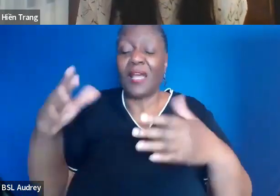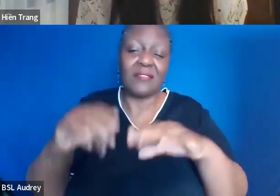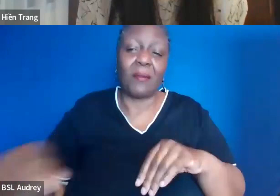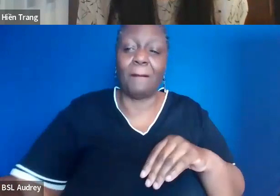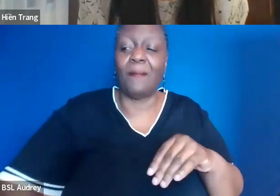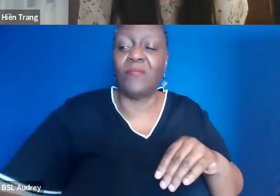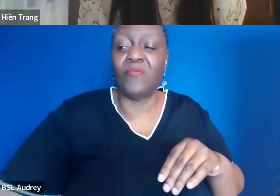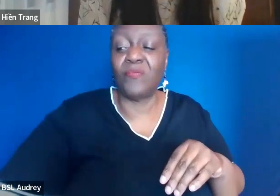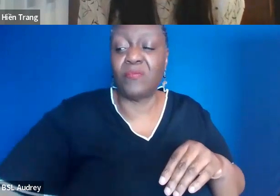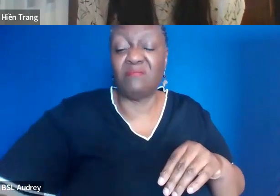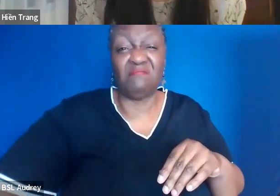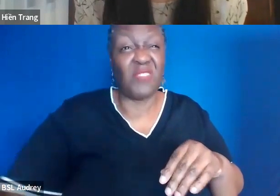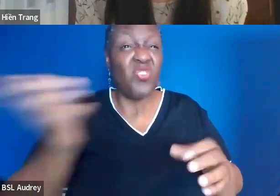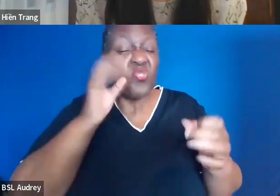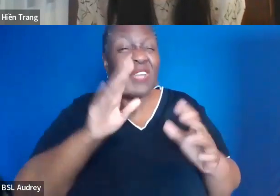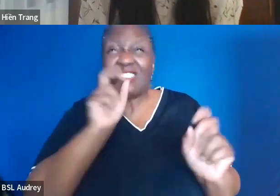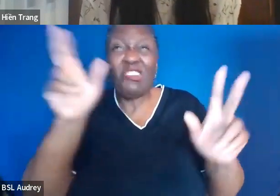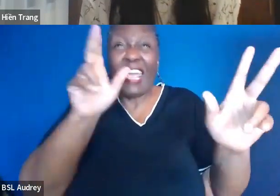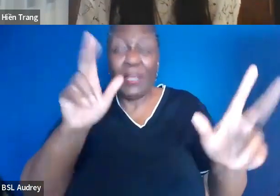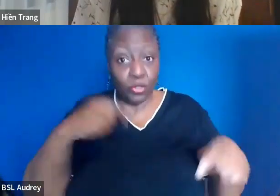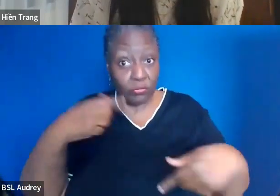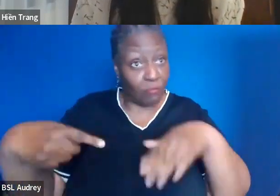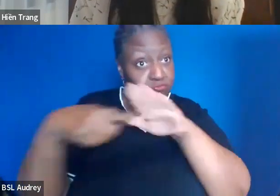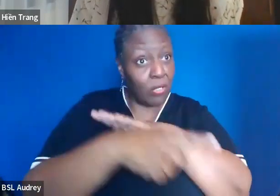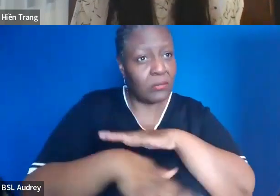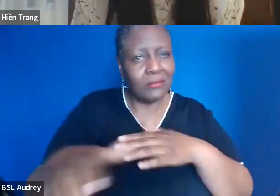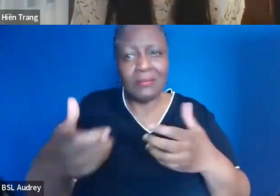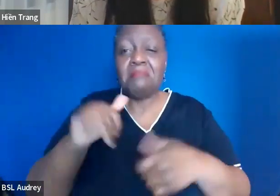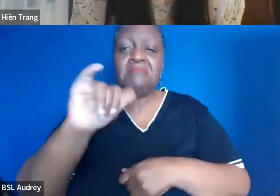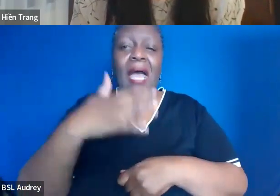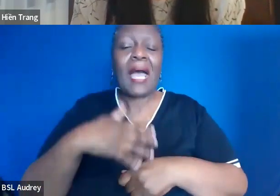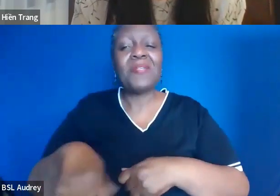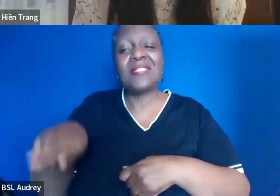Should I scream? Should I run off? Perhaps he was a nostalgic killer,